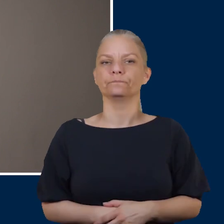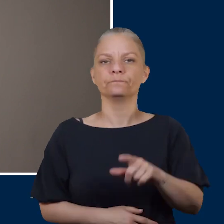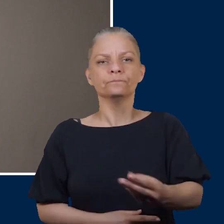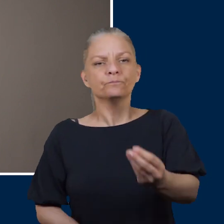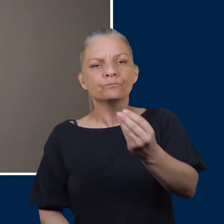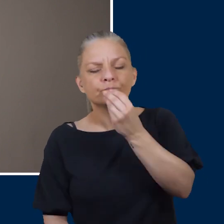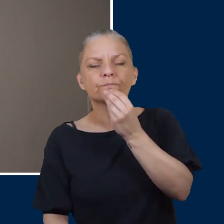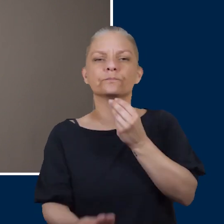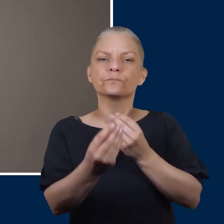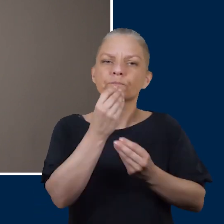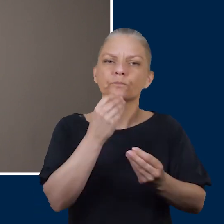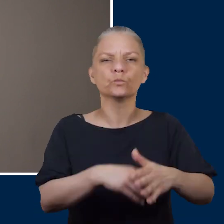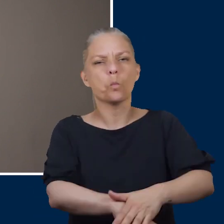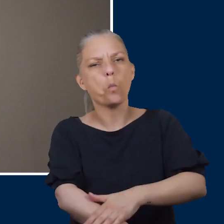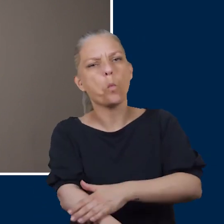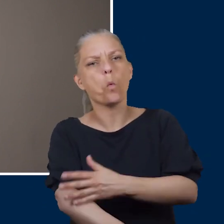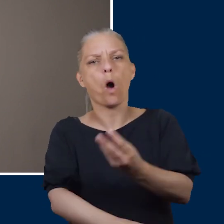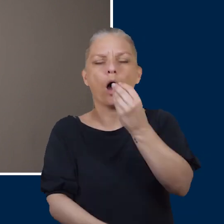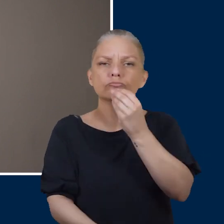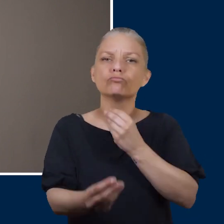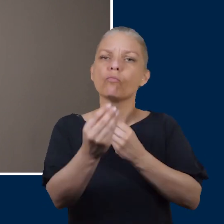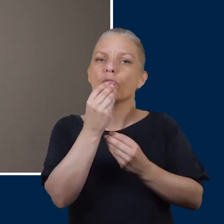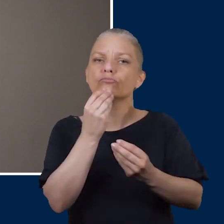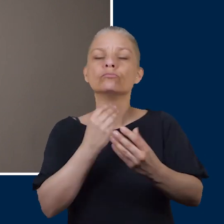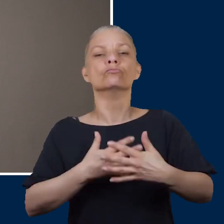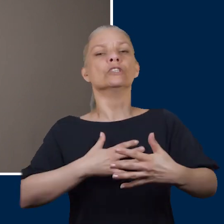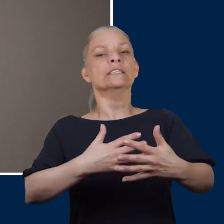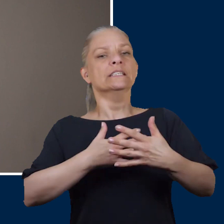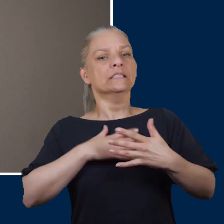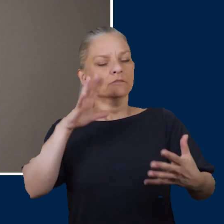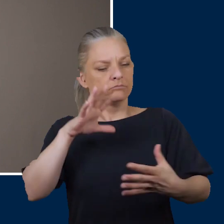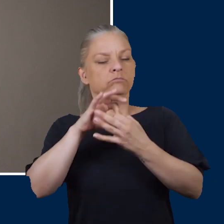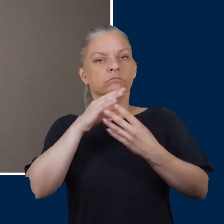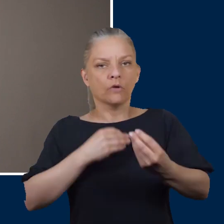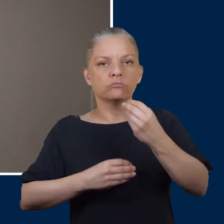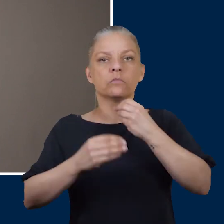your portions appear larger. Eat slowly and wait a while before taking seconds